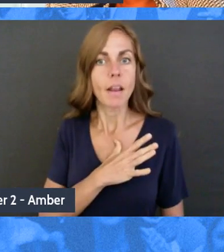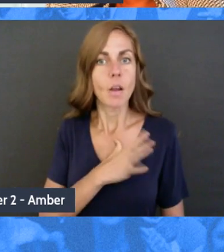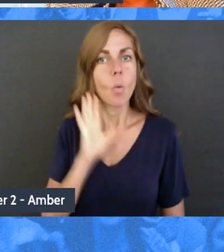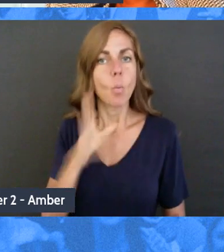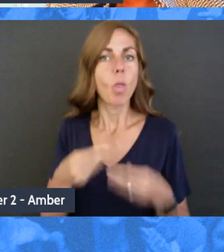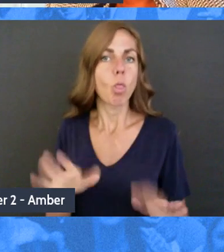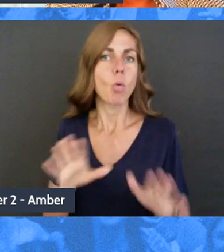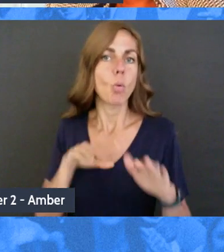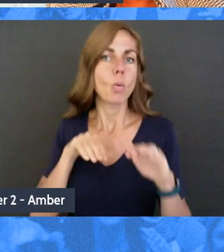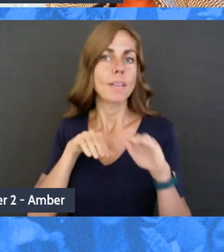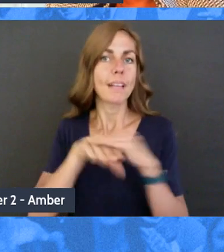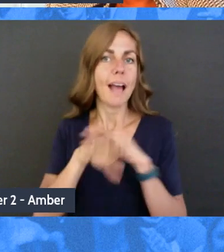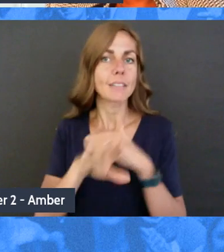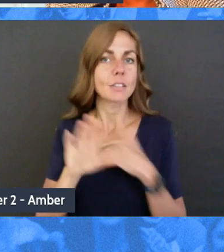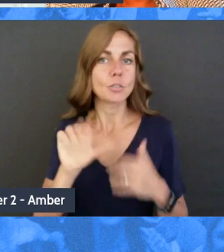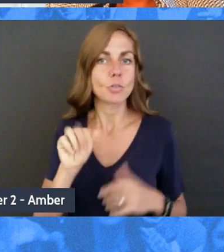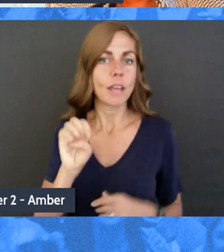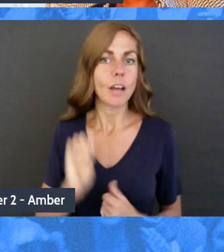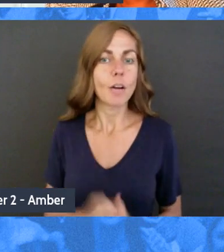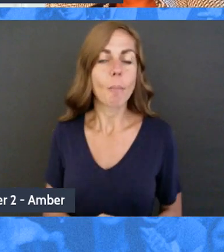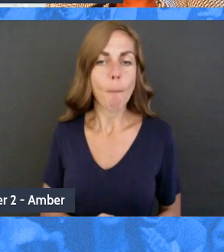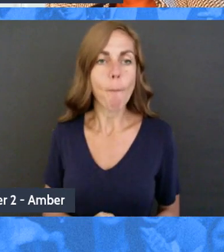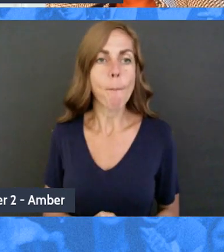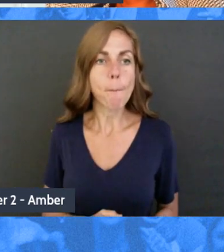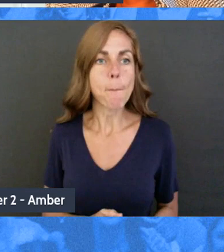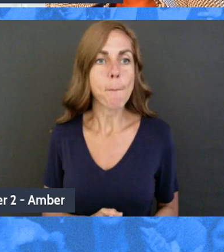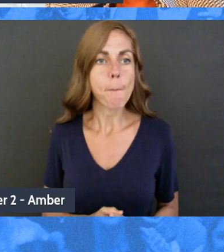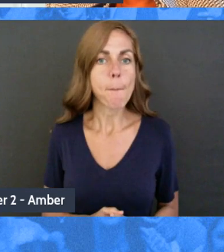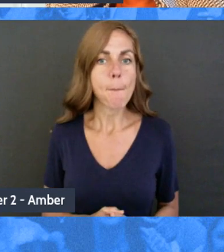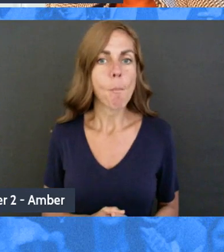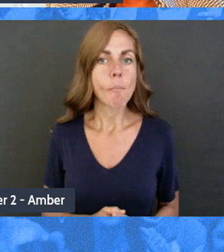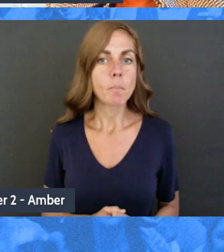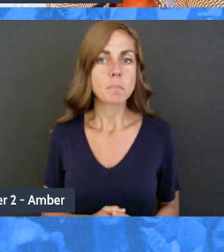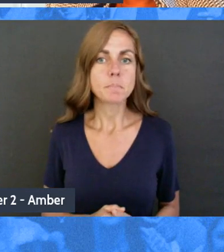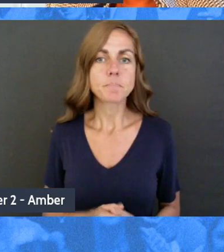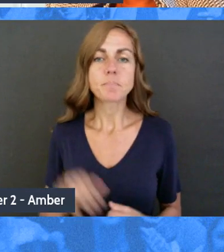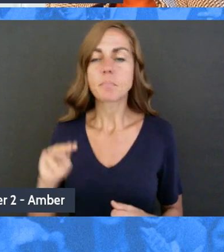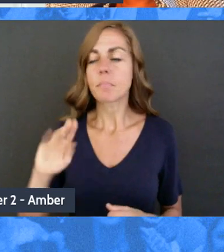And so in Michigan, we have a number of bills